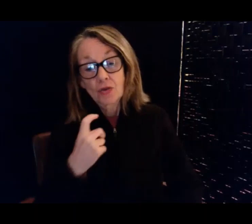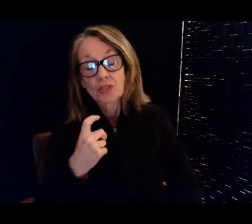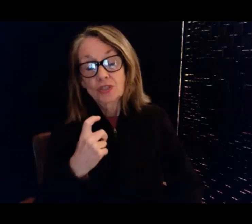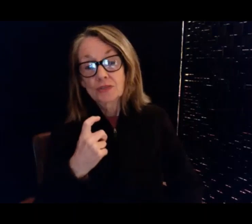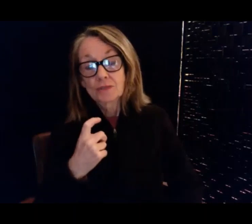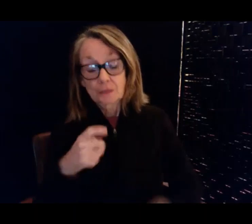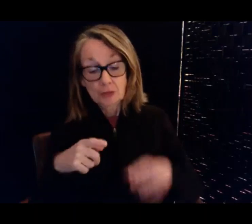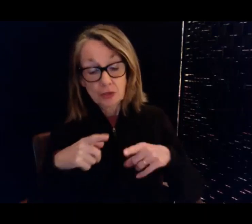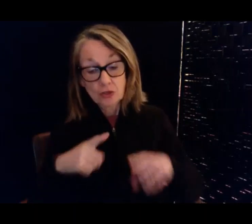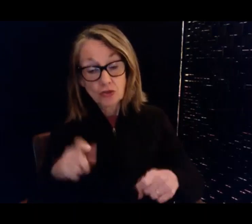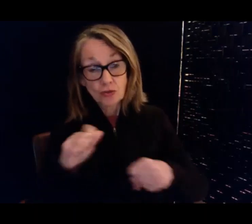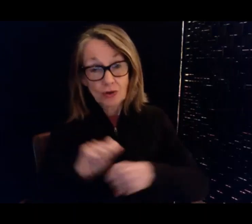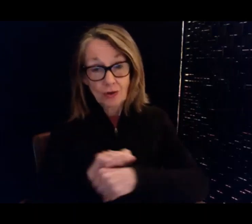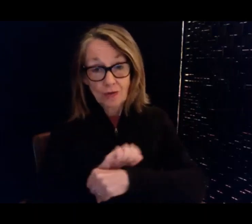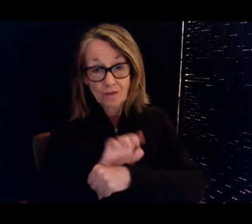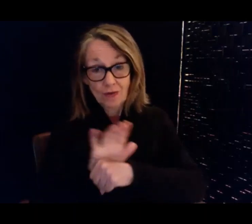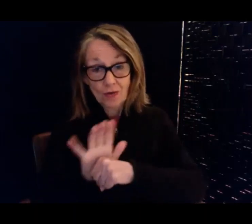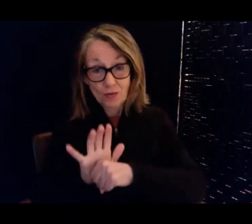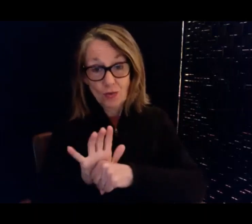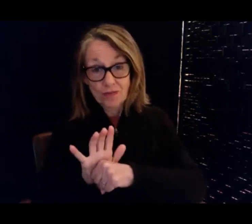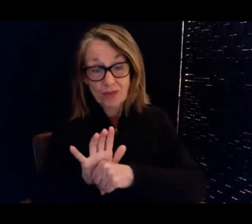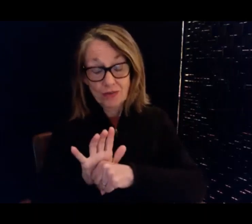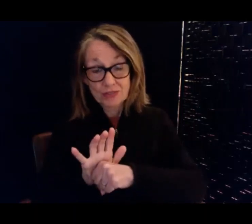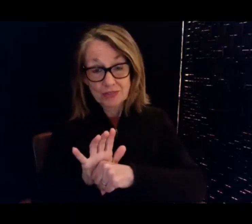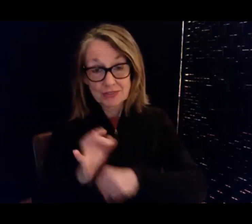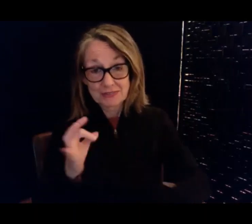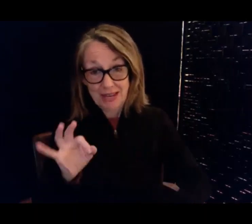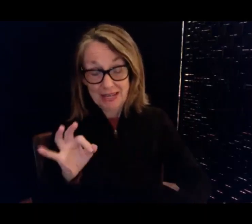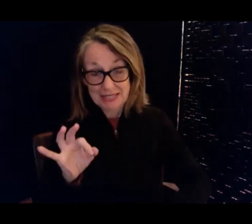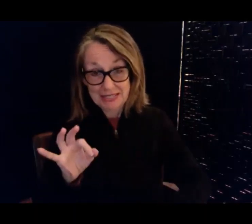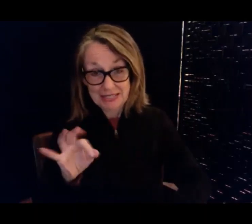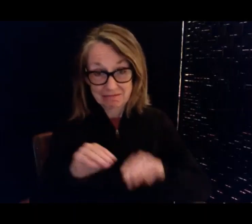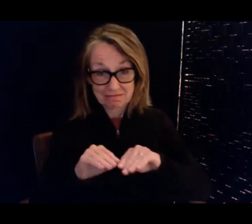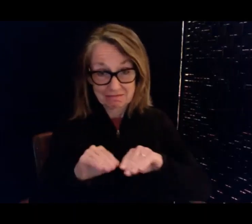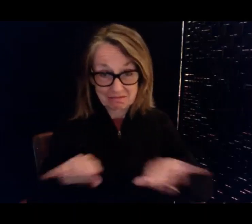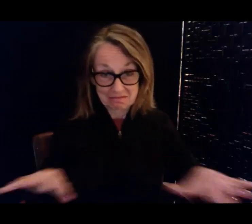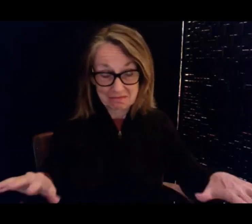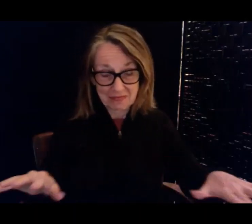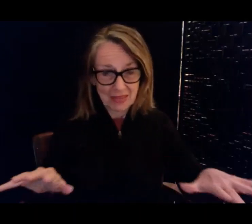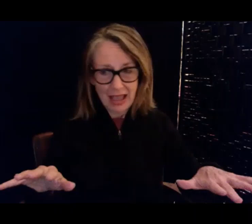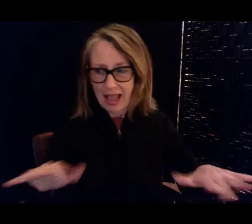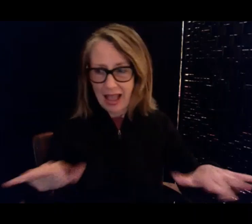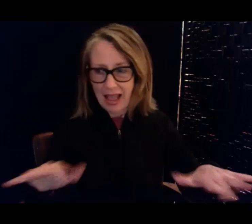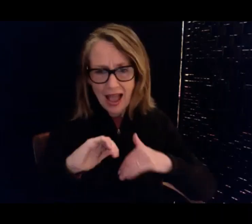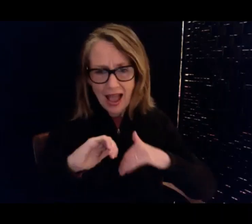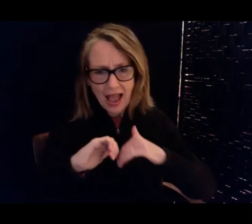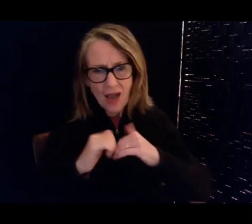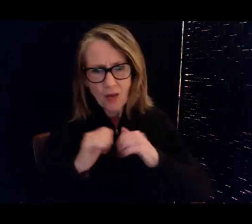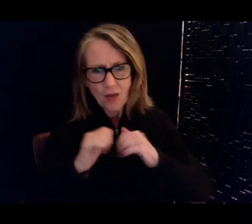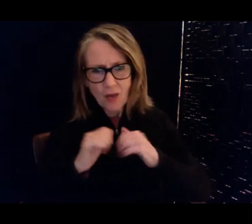COVID-19 pandemic how will you be able to talk to doctors, nurses and